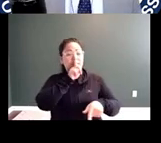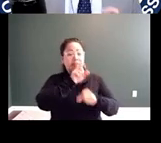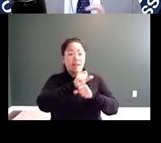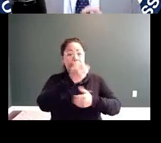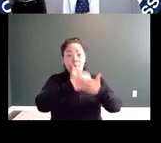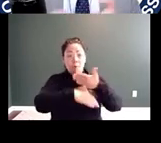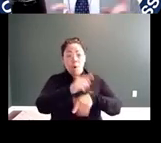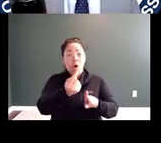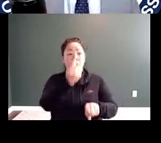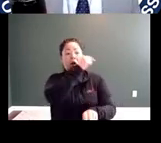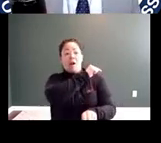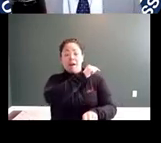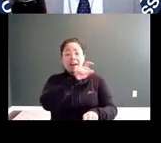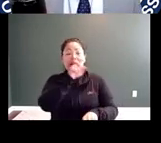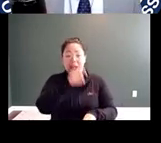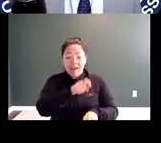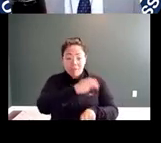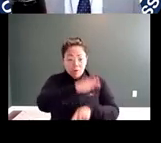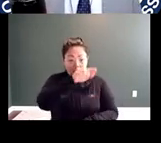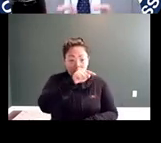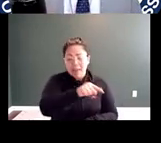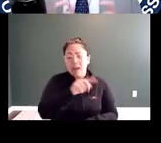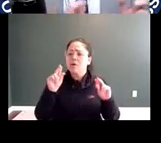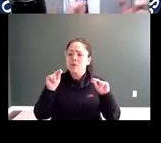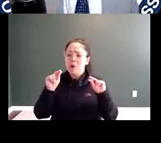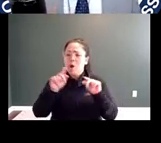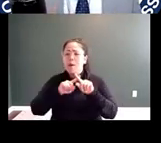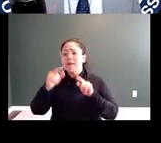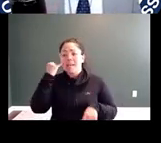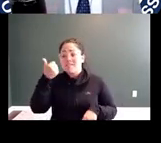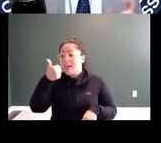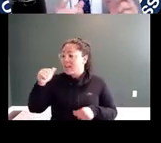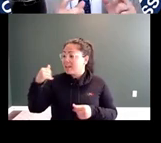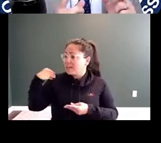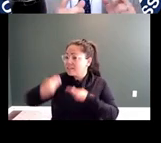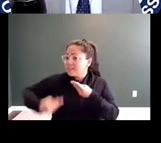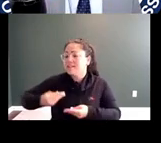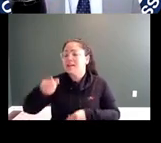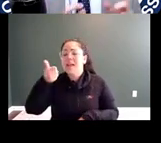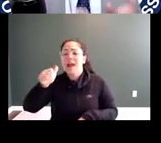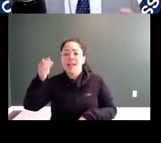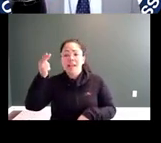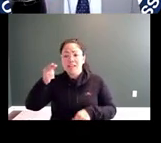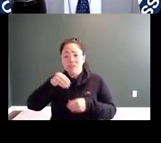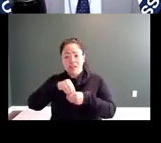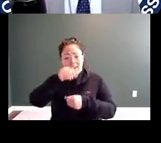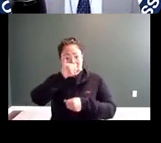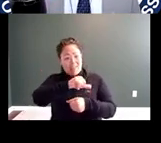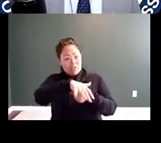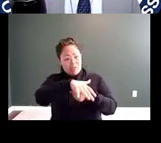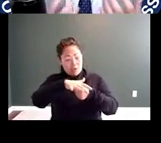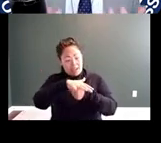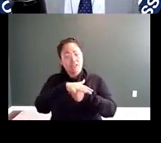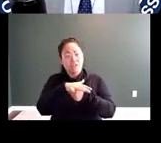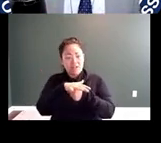They didn't have to grow up there at any point. But if they had ancestry in that place of origin or that location, then they would be covered